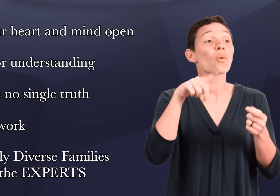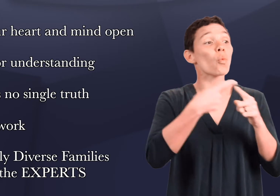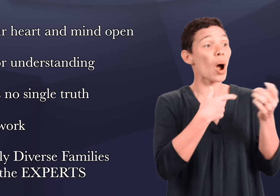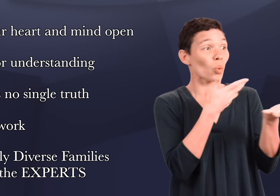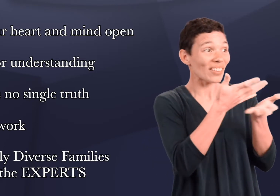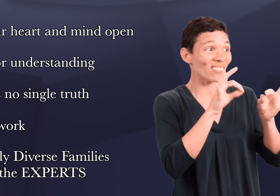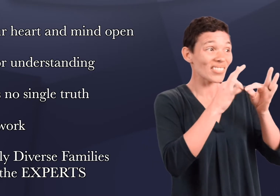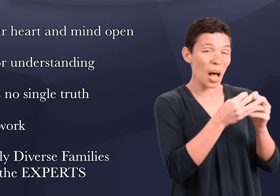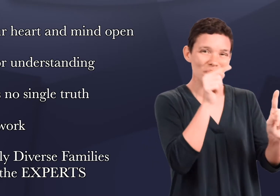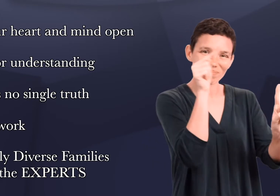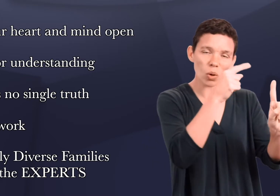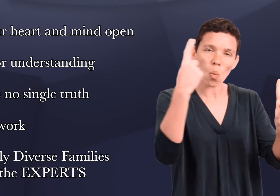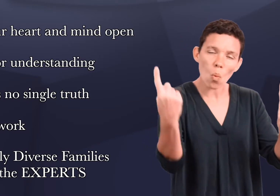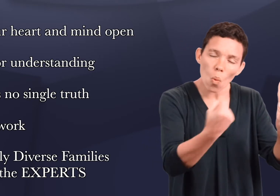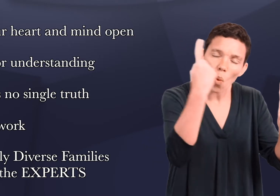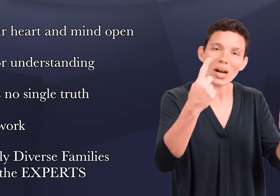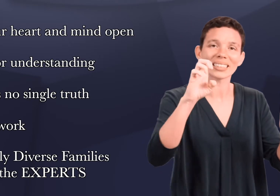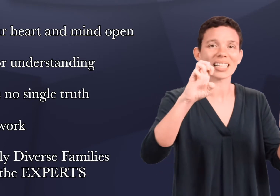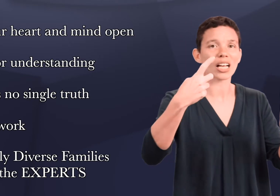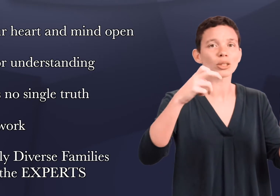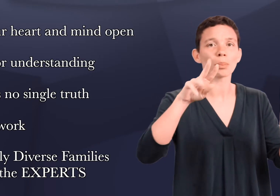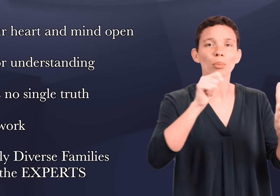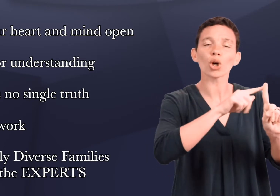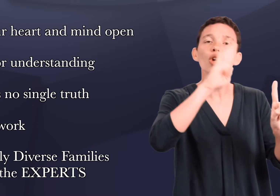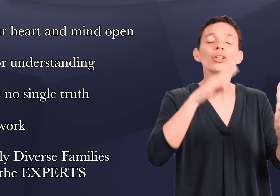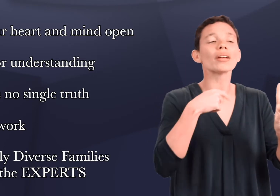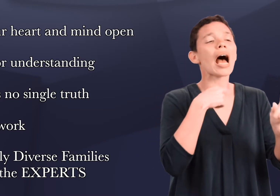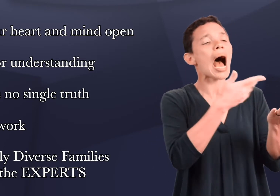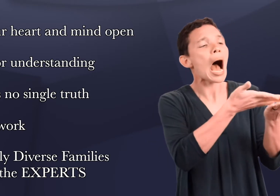Again, when we work with families, they are always the experts.